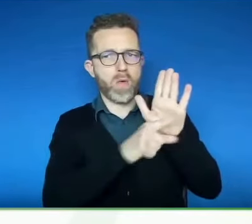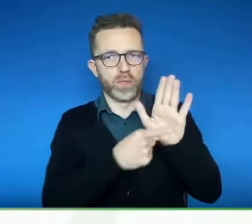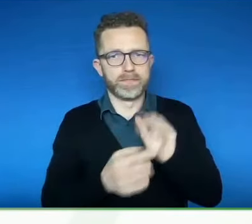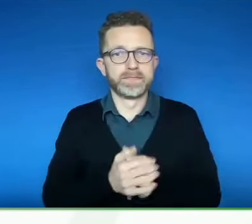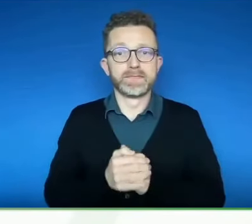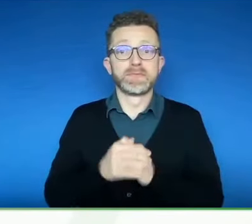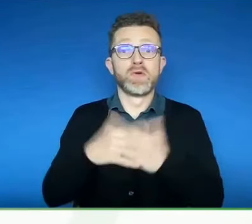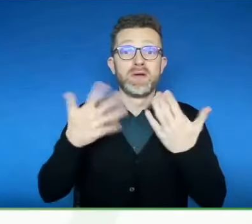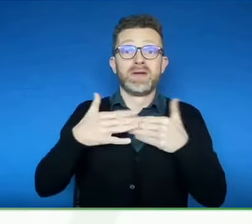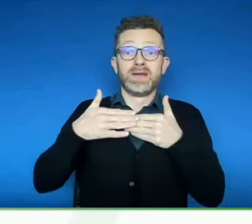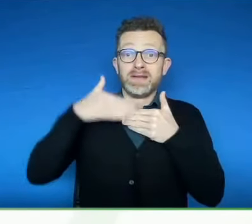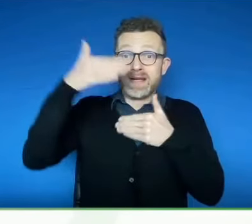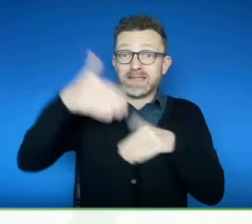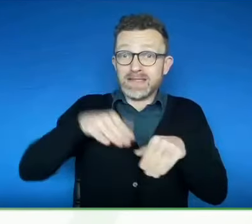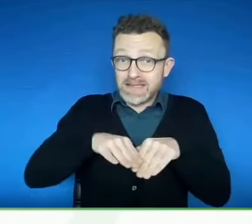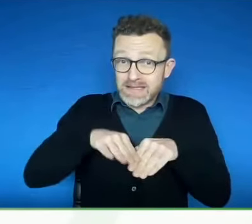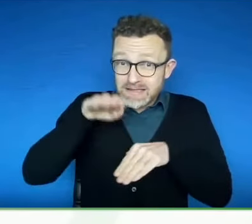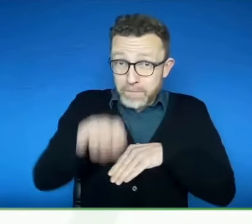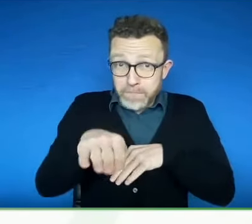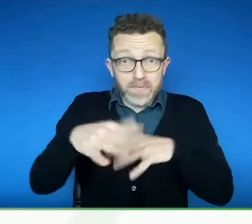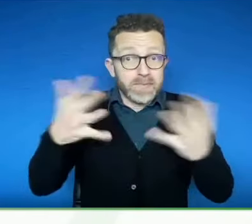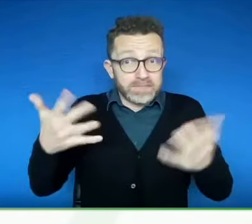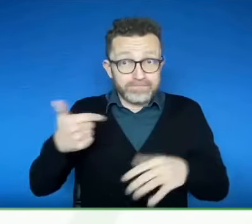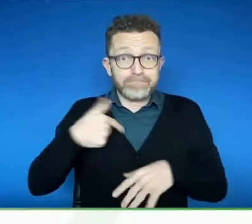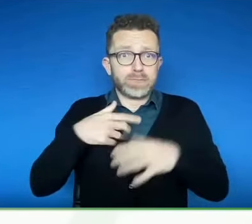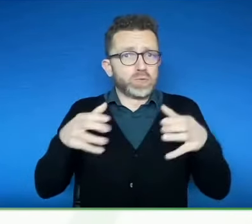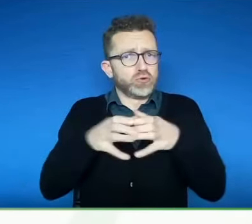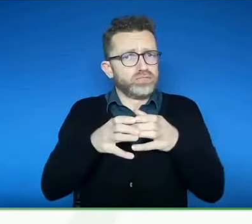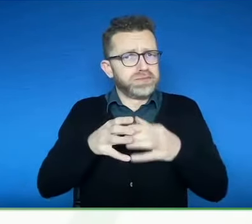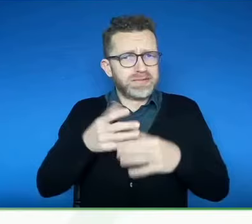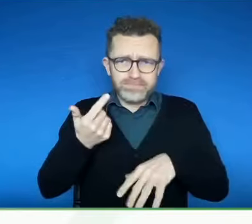marry, and have a family, and increase the ability to make